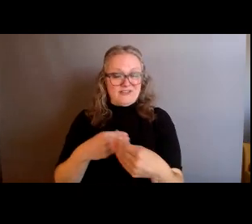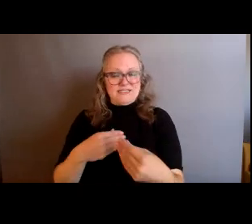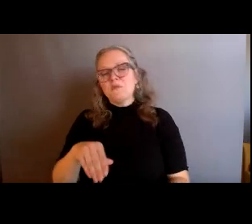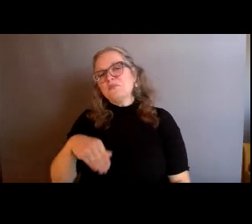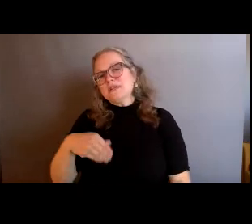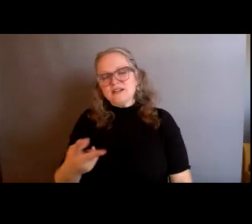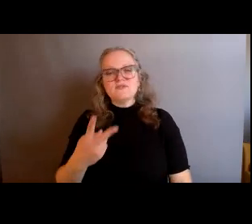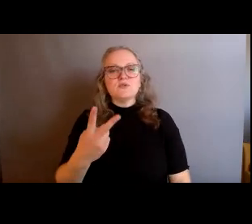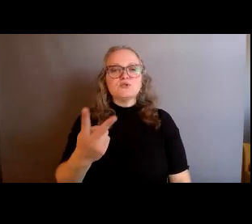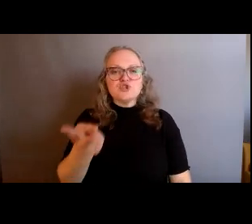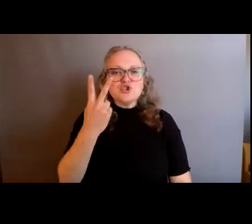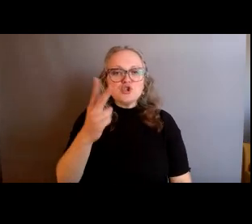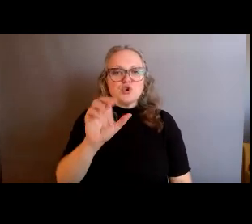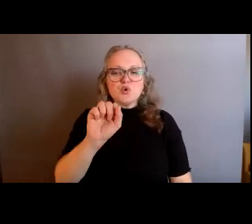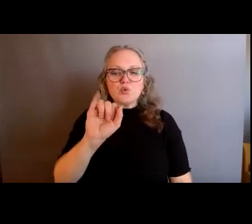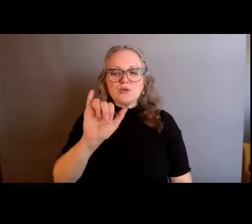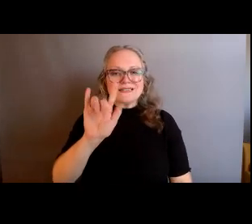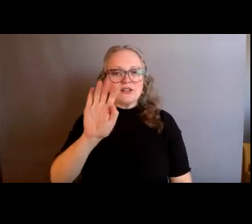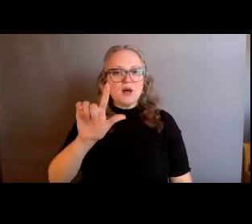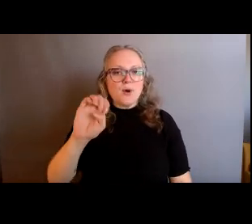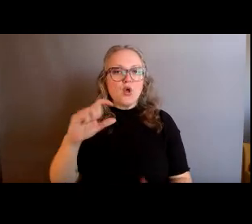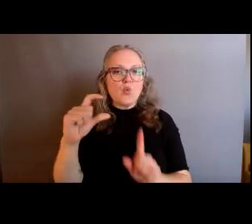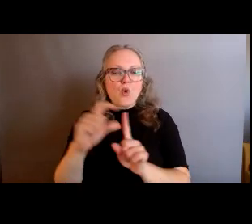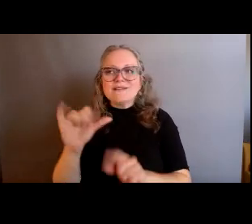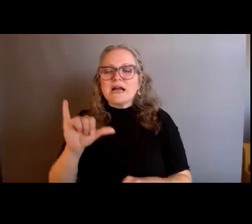I'm gonna say say the word hot dog. Say the word cowboy.